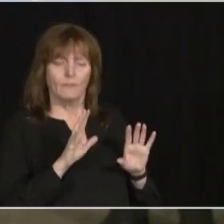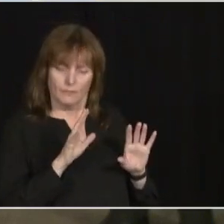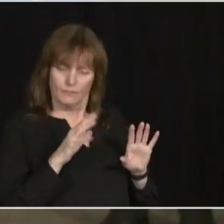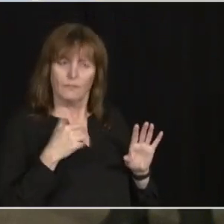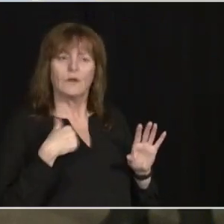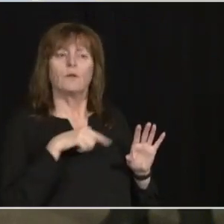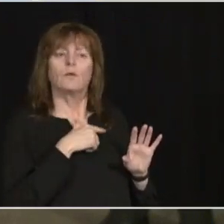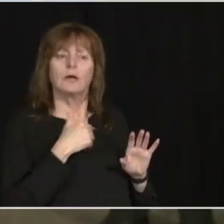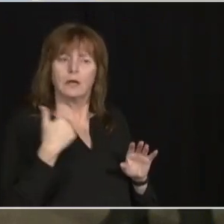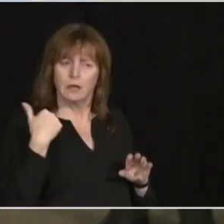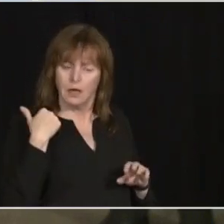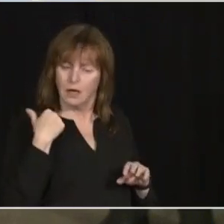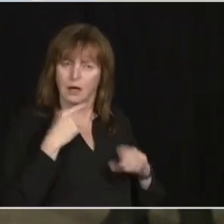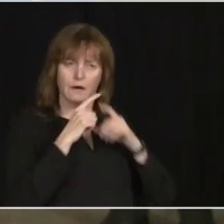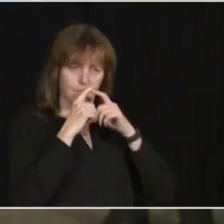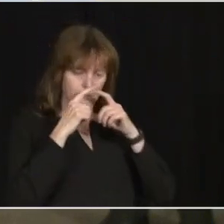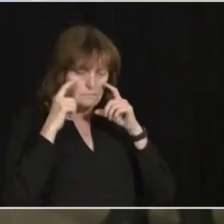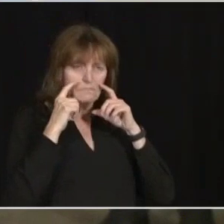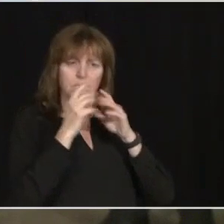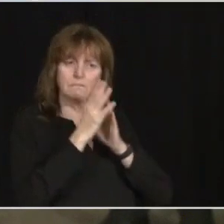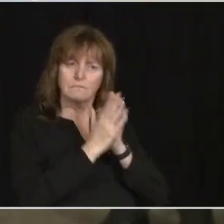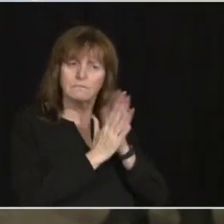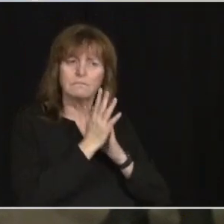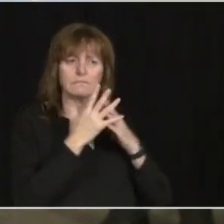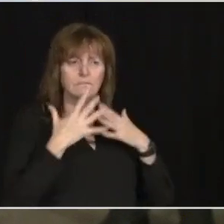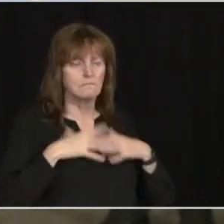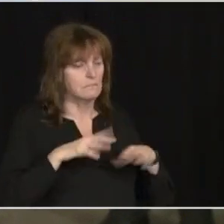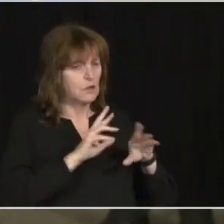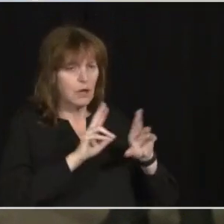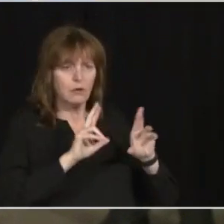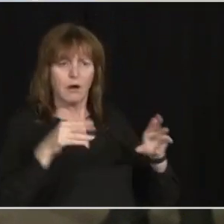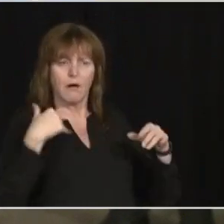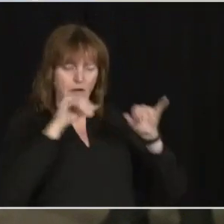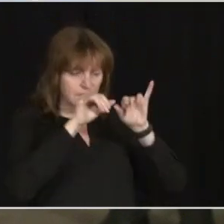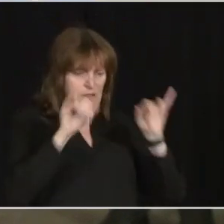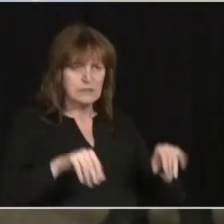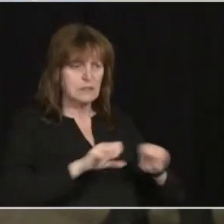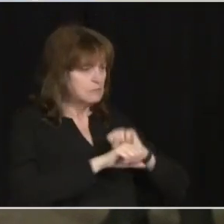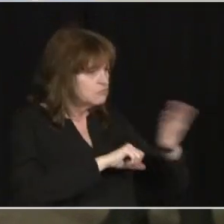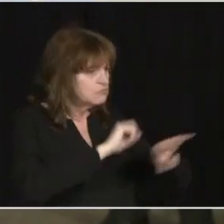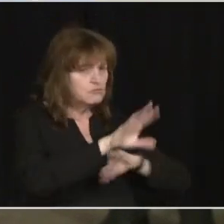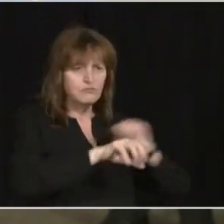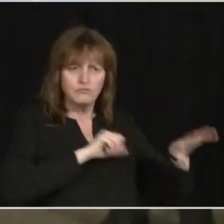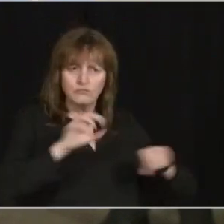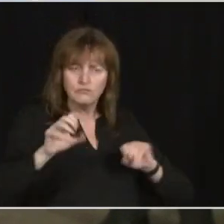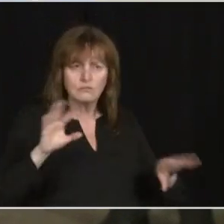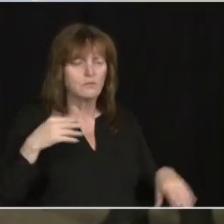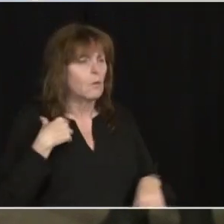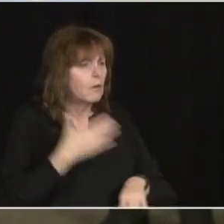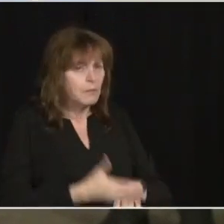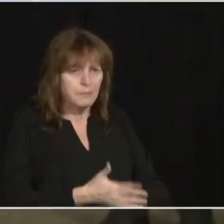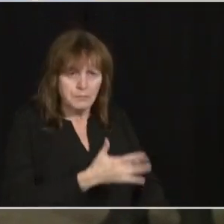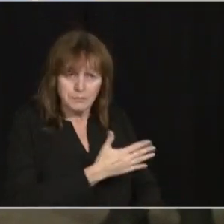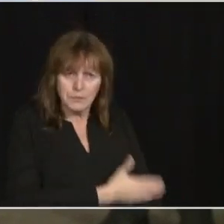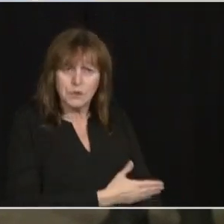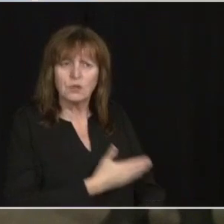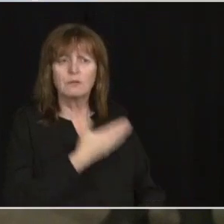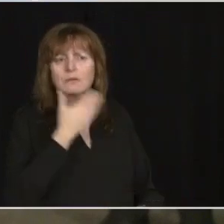to get that to them. That is actually what's being done and we've improved mechanisms to improve staffing the hospital and